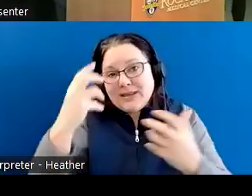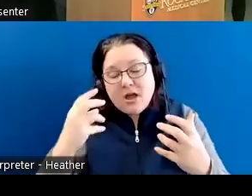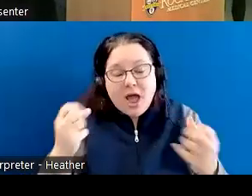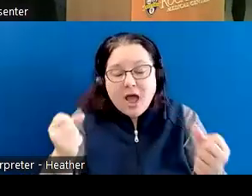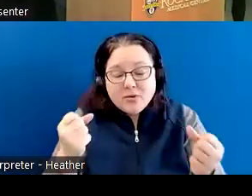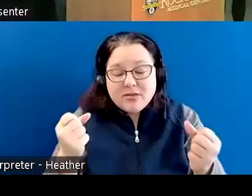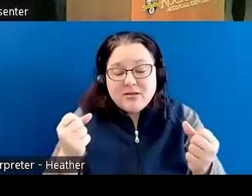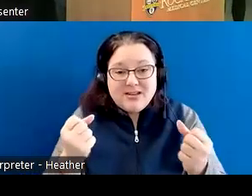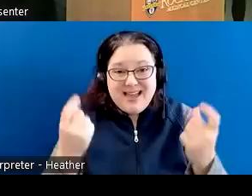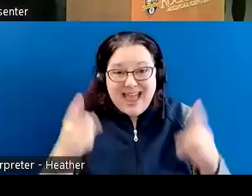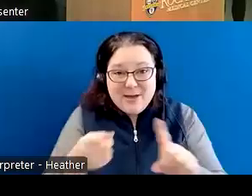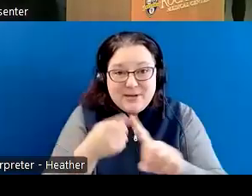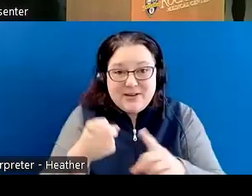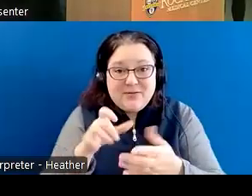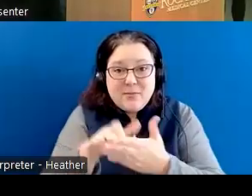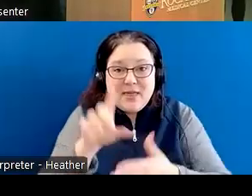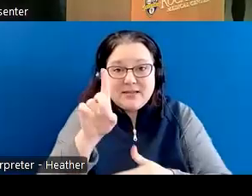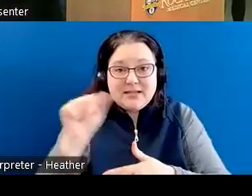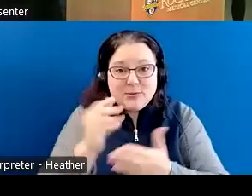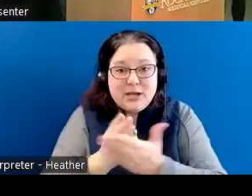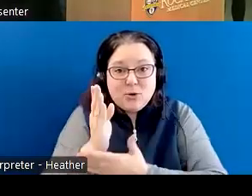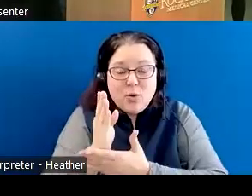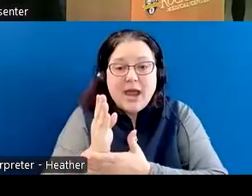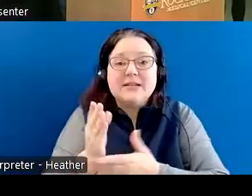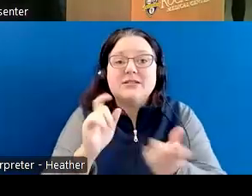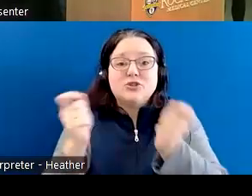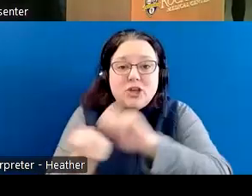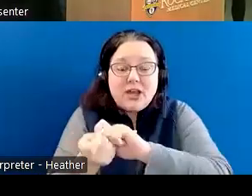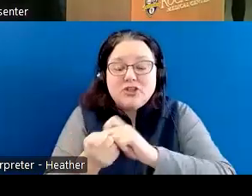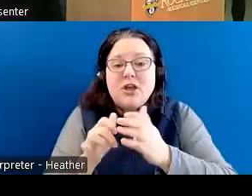out of the disability rights movement that was also advocating for those with mental